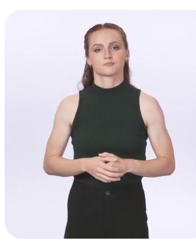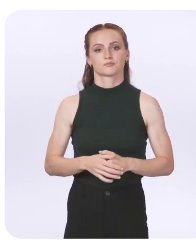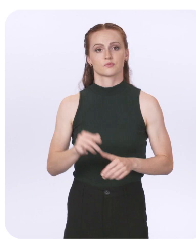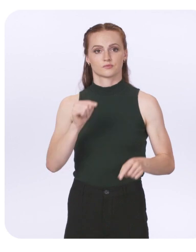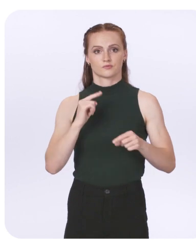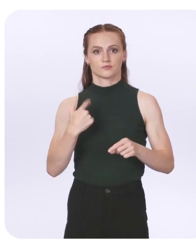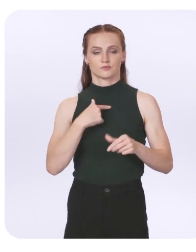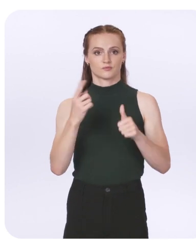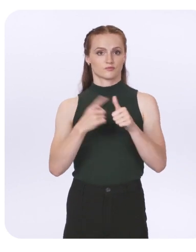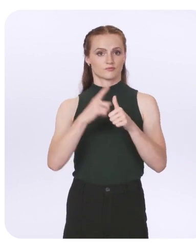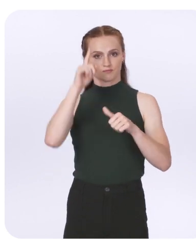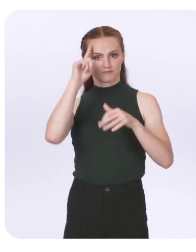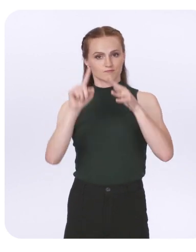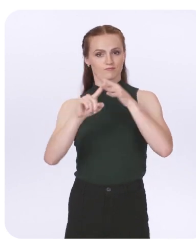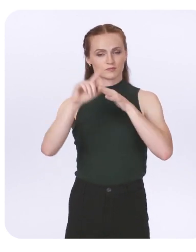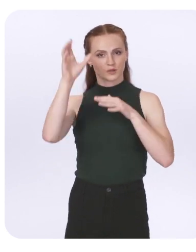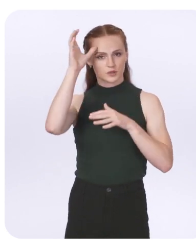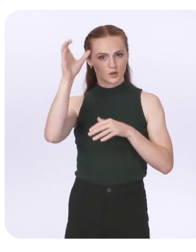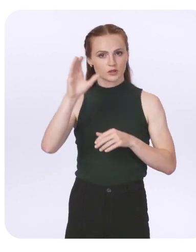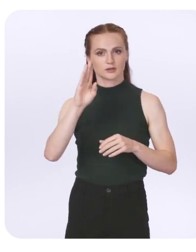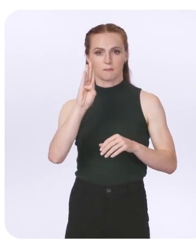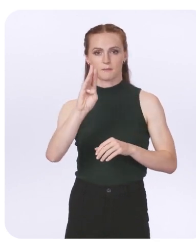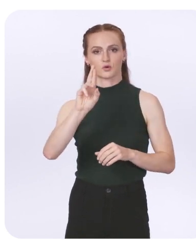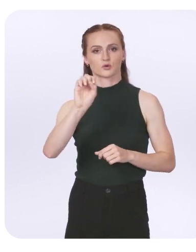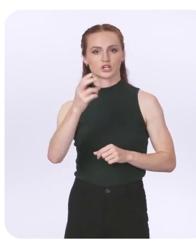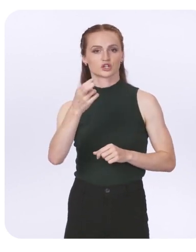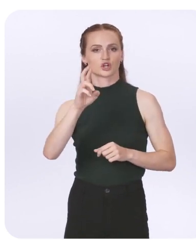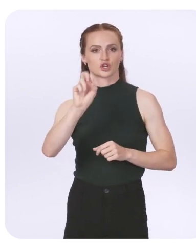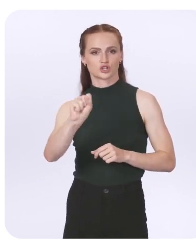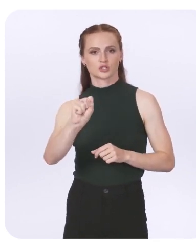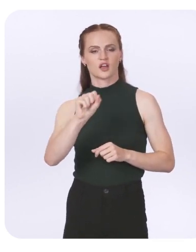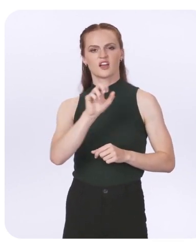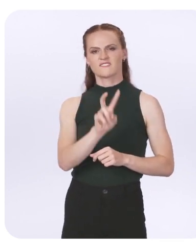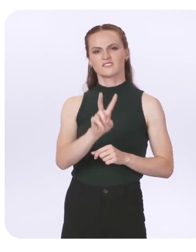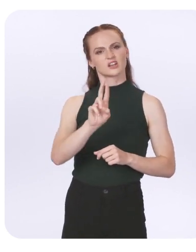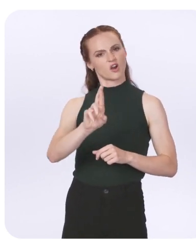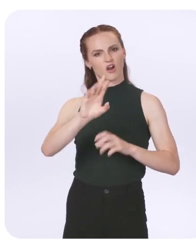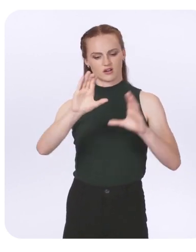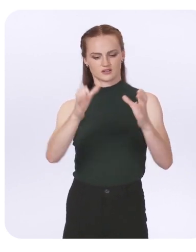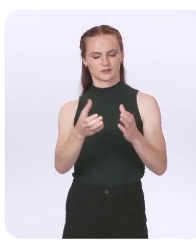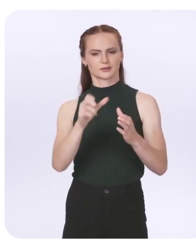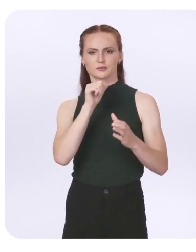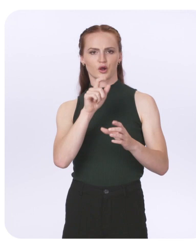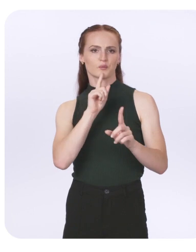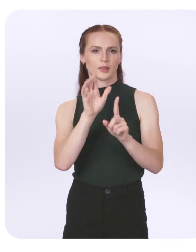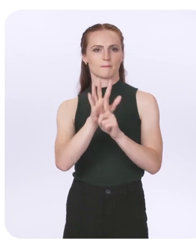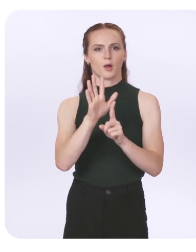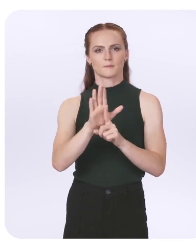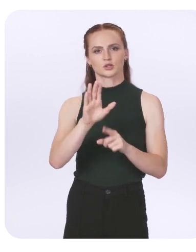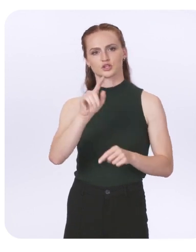there were no really popular tactical shooters in the VR ecosystem, we knew it would be a challenge.